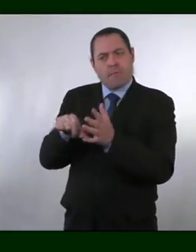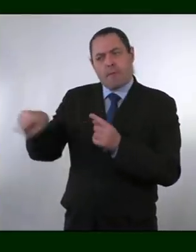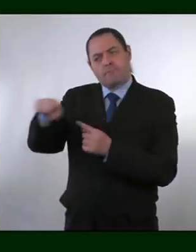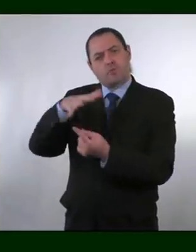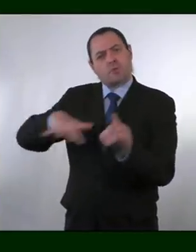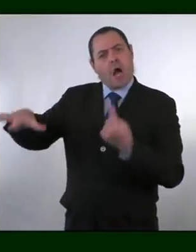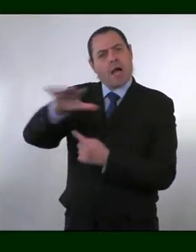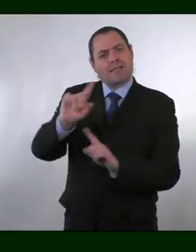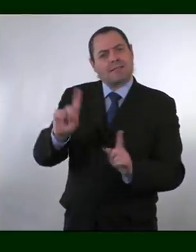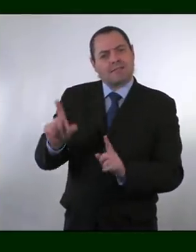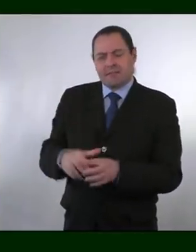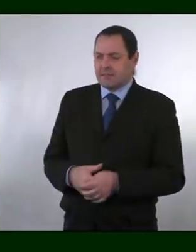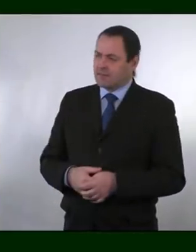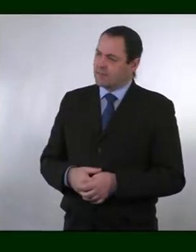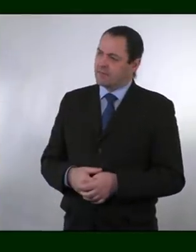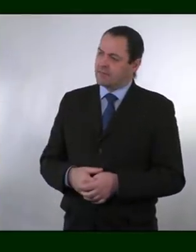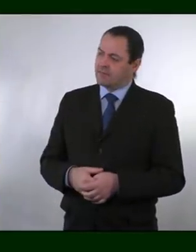The Prime Minister The hon. Gentleman raises a very important point,